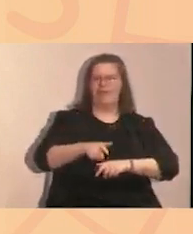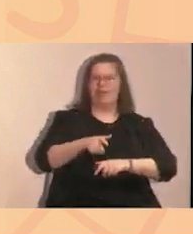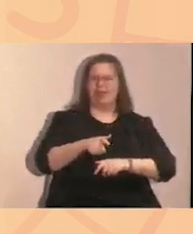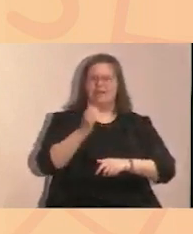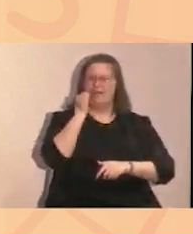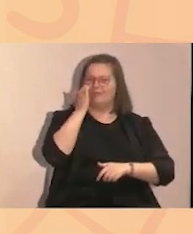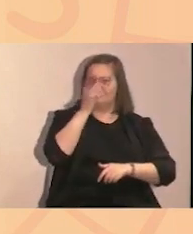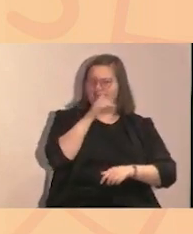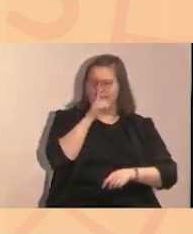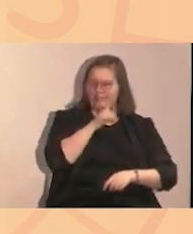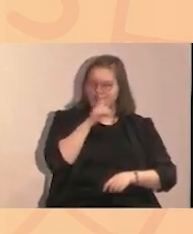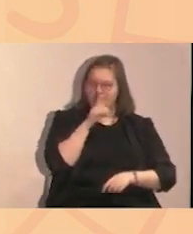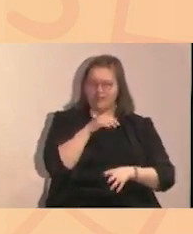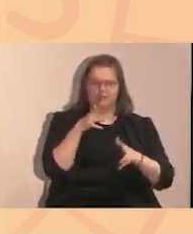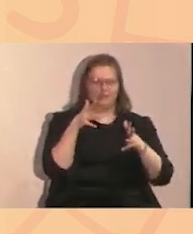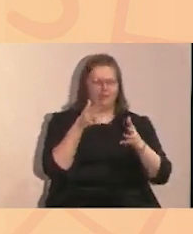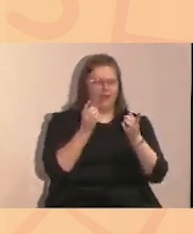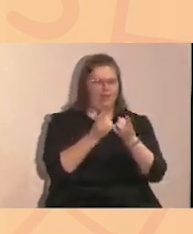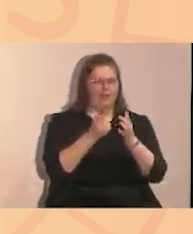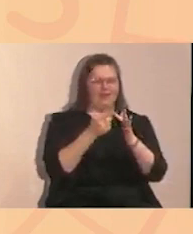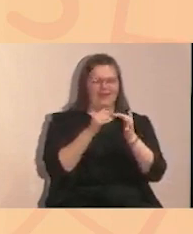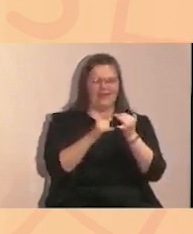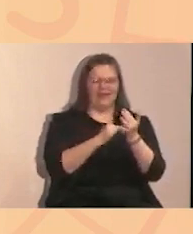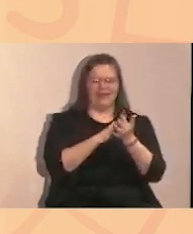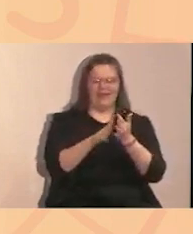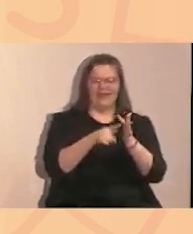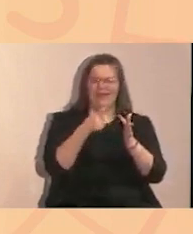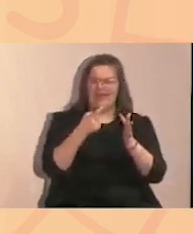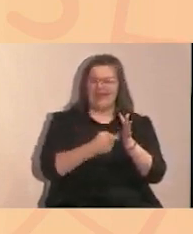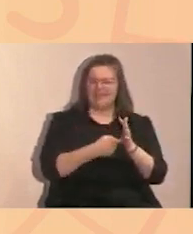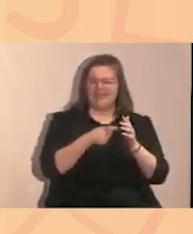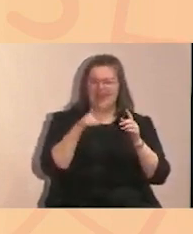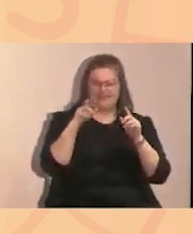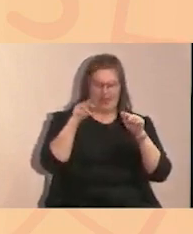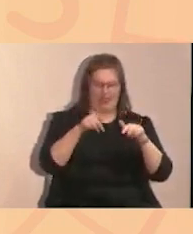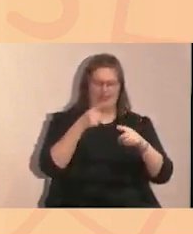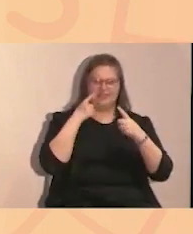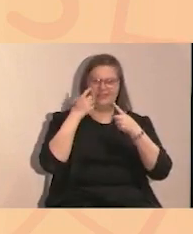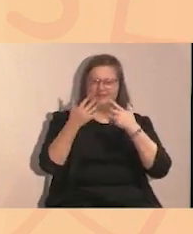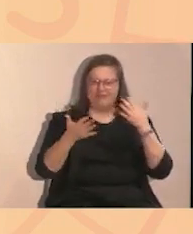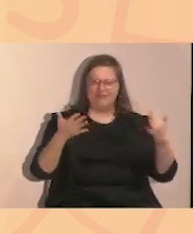A funny thing that Esther did in this exhibition was she refused to put any translations of Nyoongar words